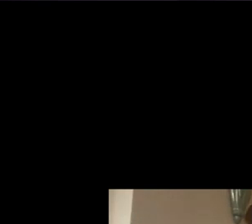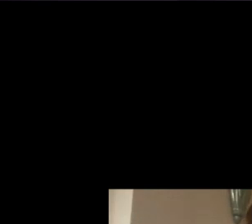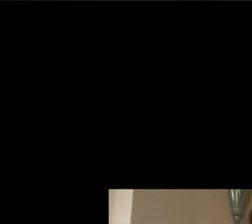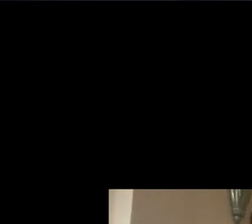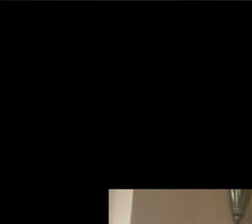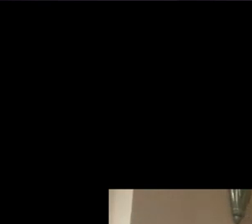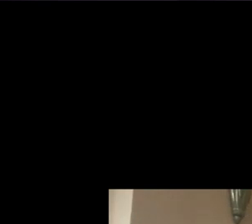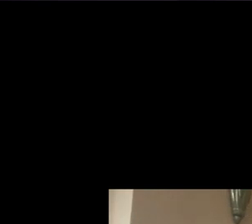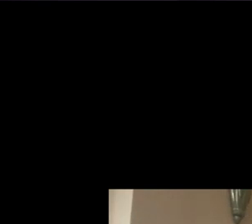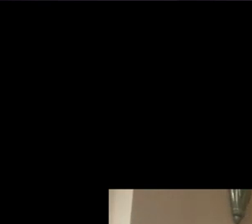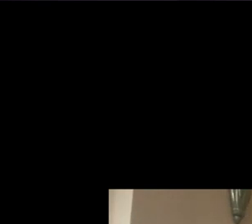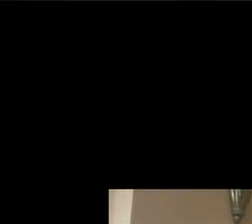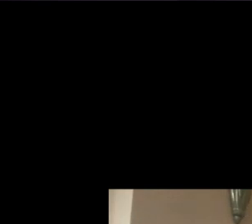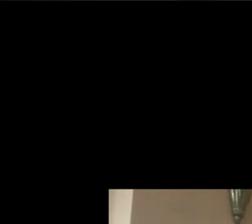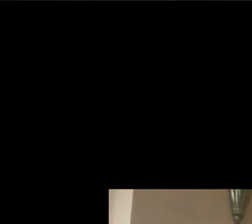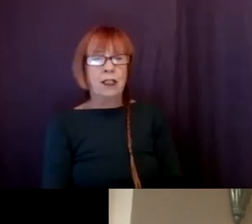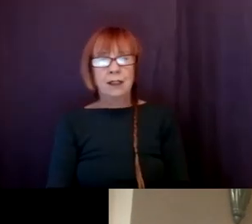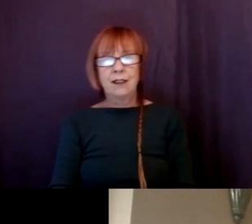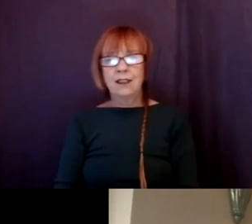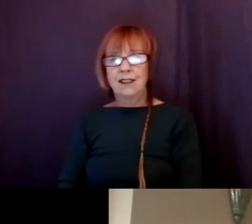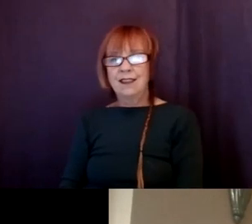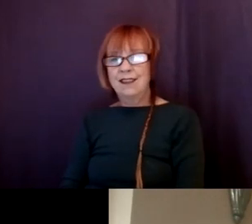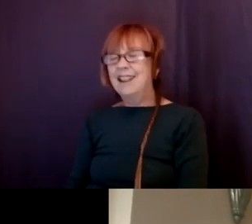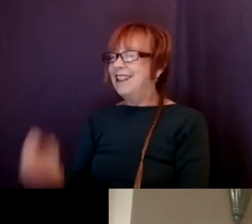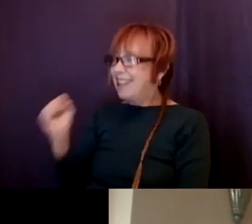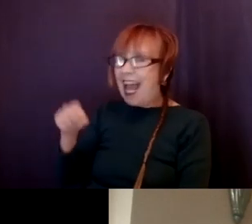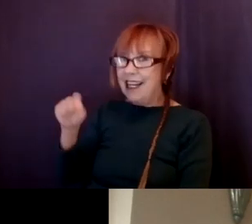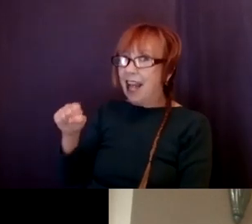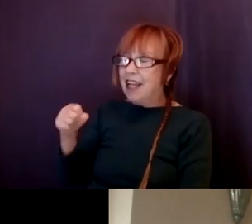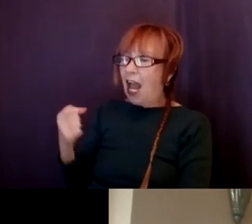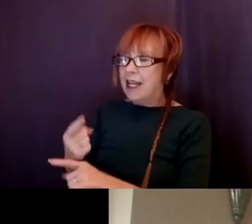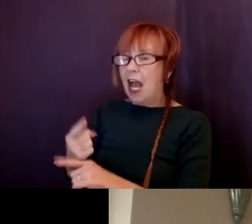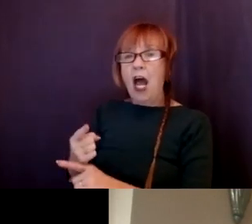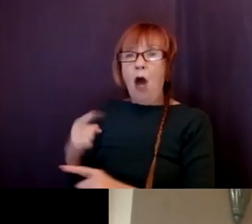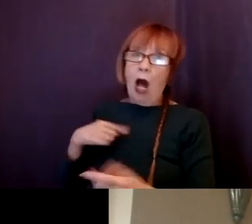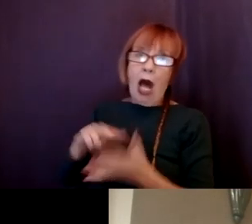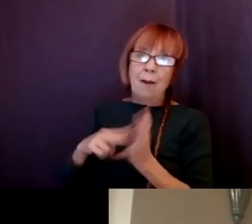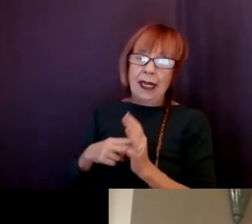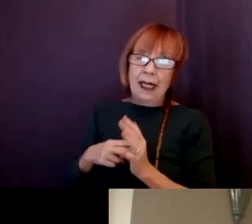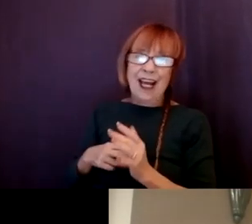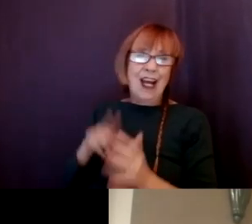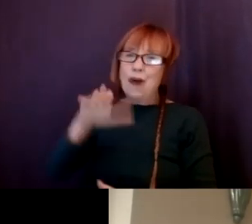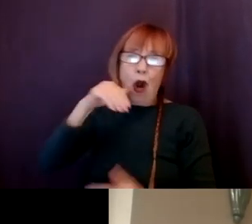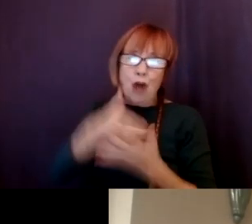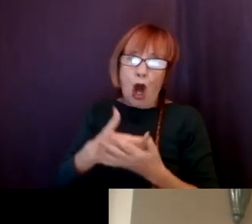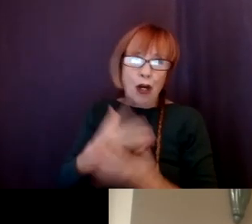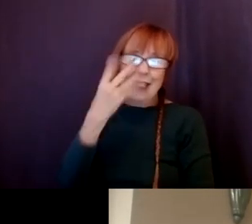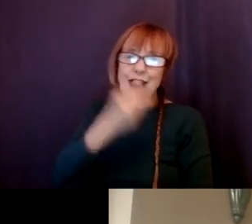DAVID - Yeah, yeah yeah. Well I mean she's so beautiful, I mean, and she has this charisma.